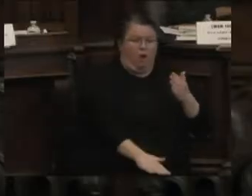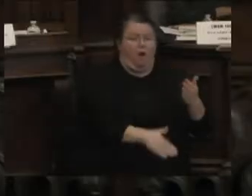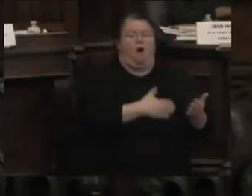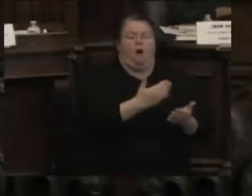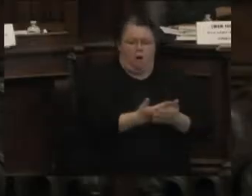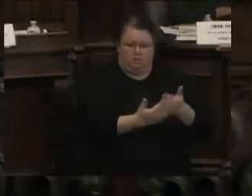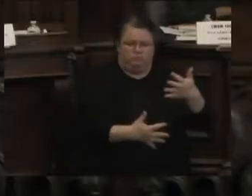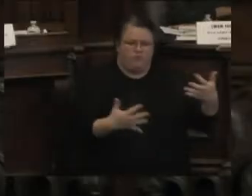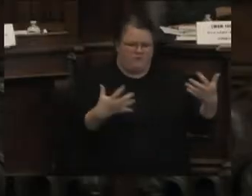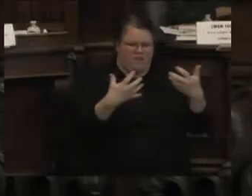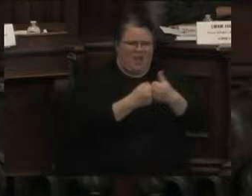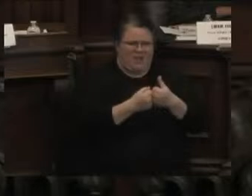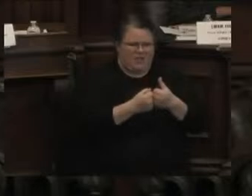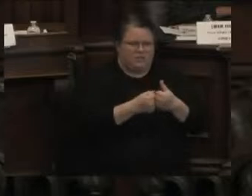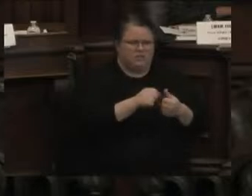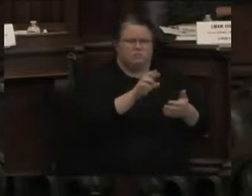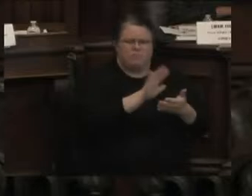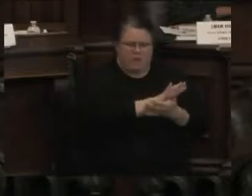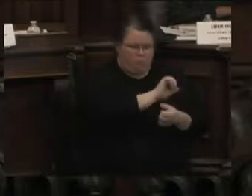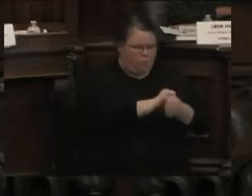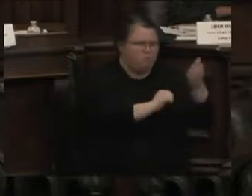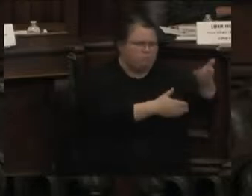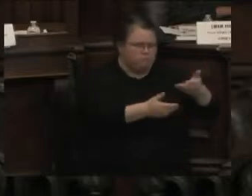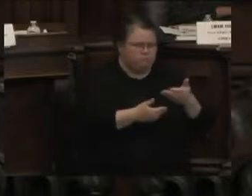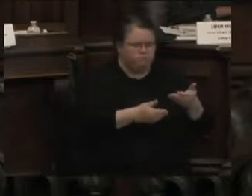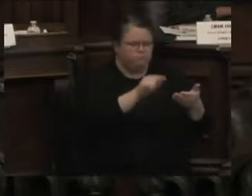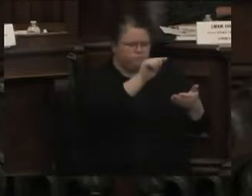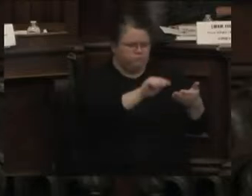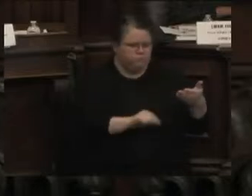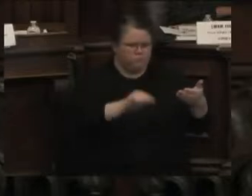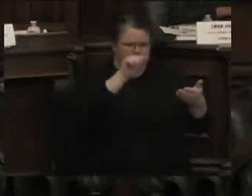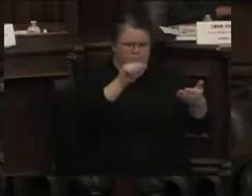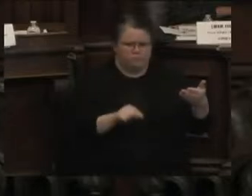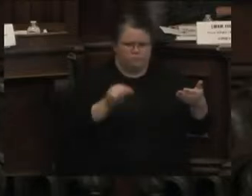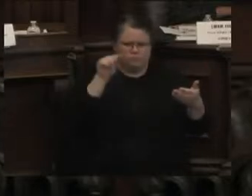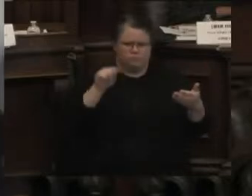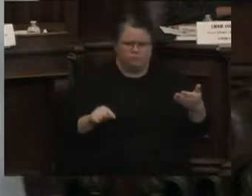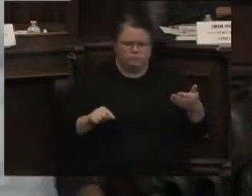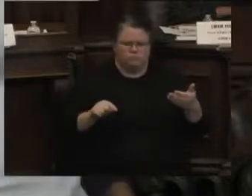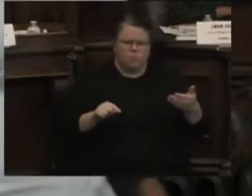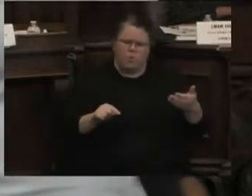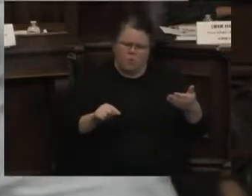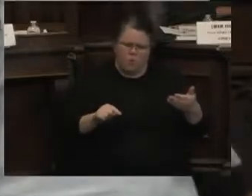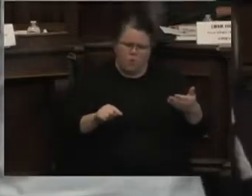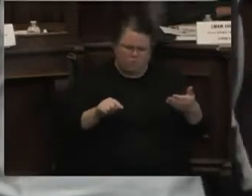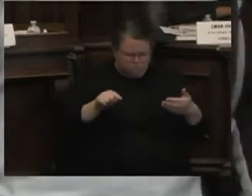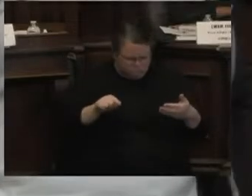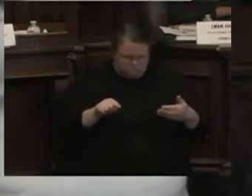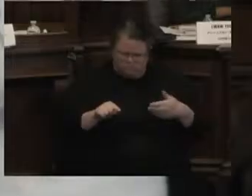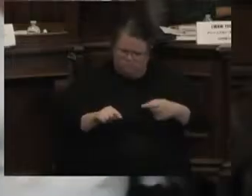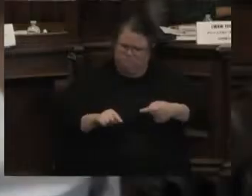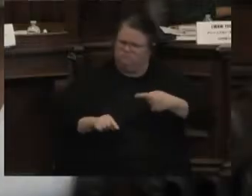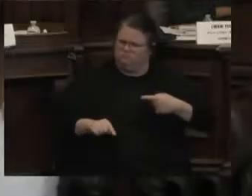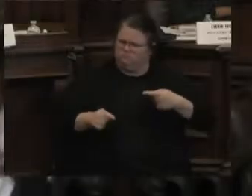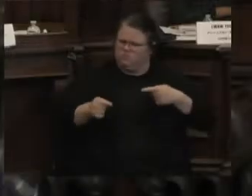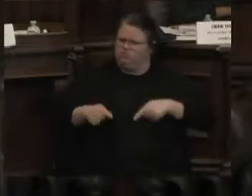suggest, well, let's look at the pattern. Let's look at all of the traffic accidents that that that have occurred. Let's get records related to that.